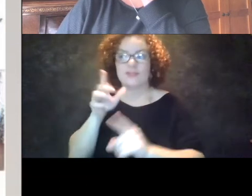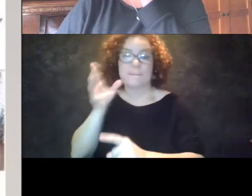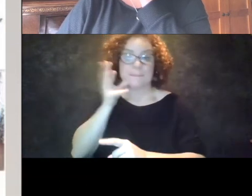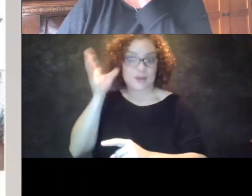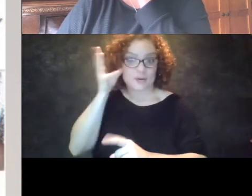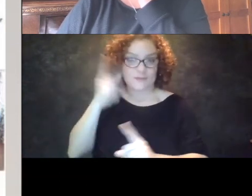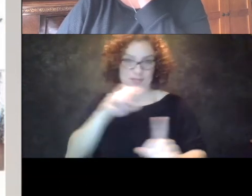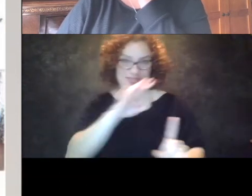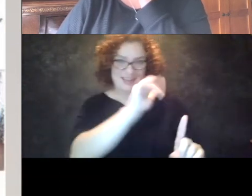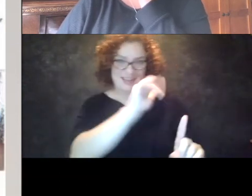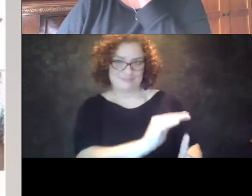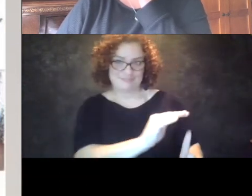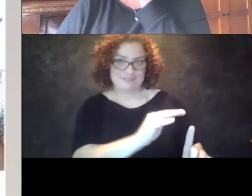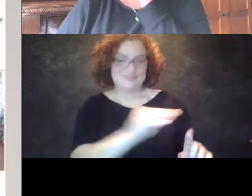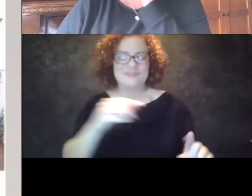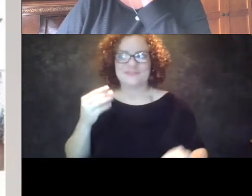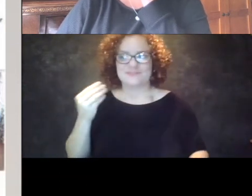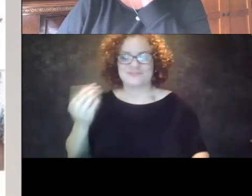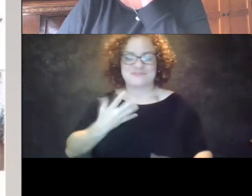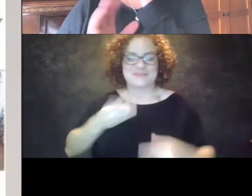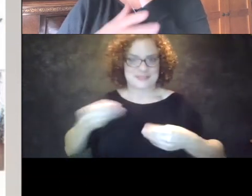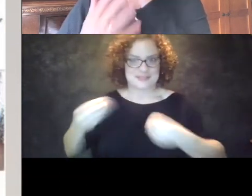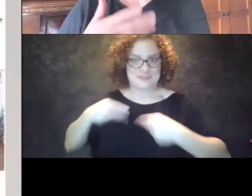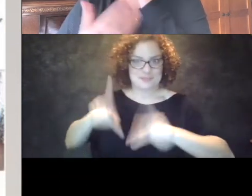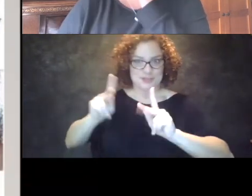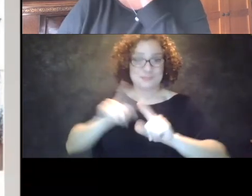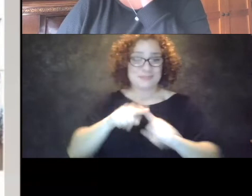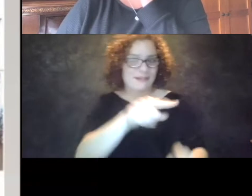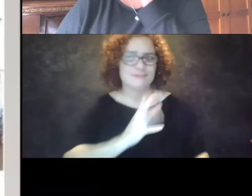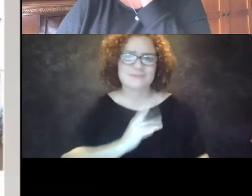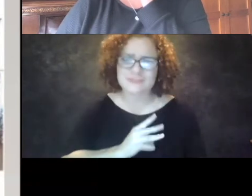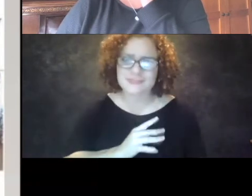what's just great about it, it's just a way to just show like, again, it starts out with